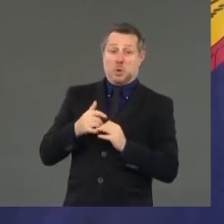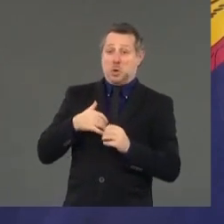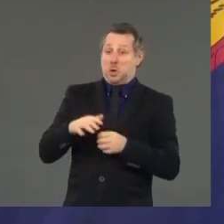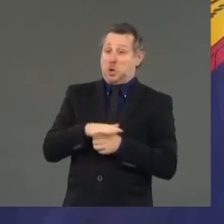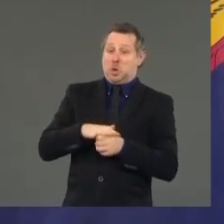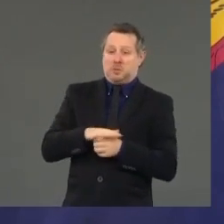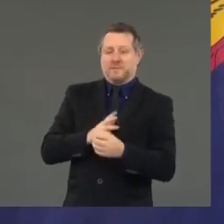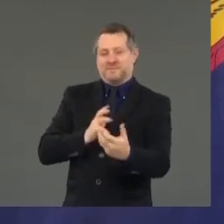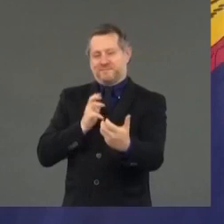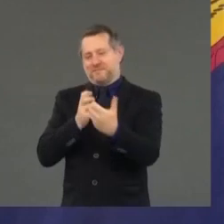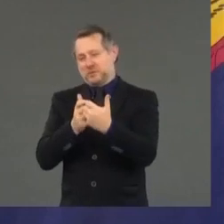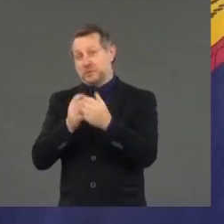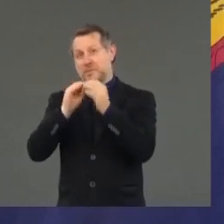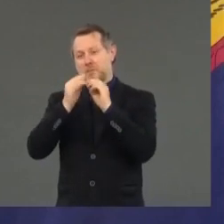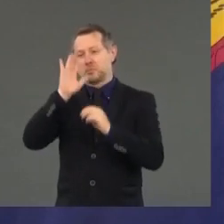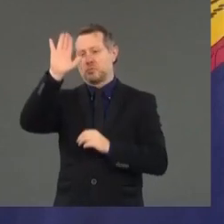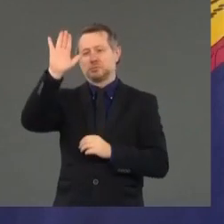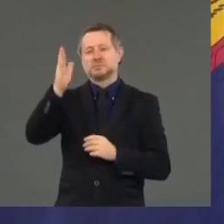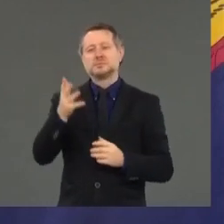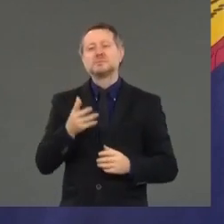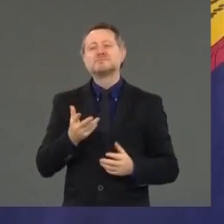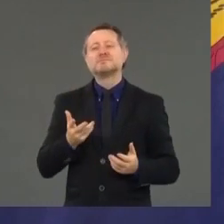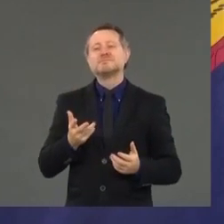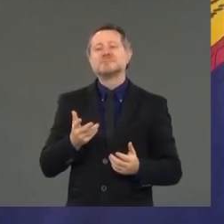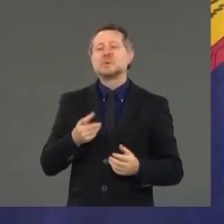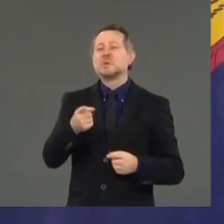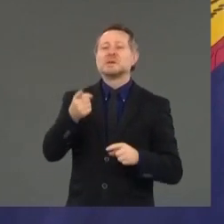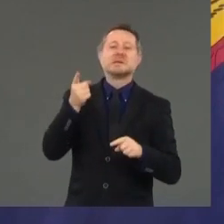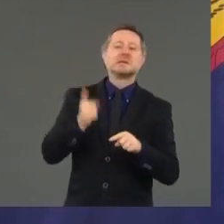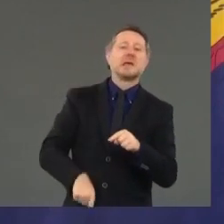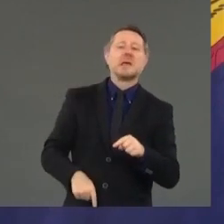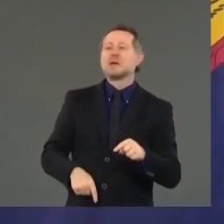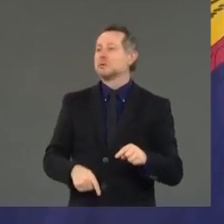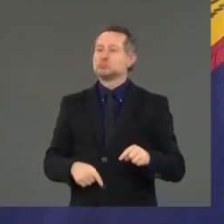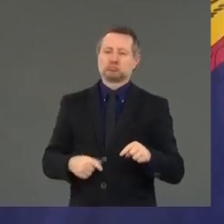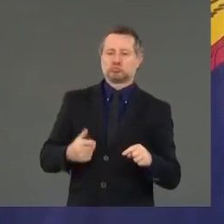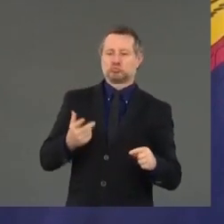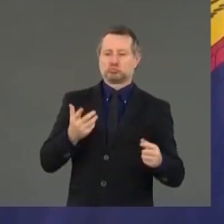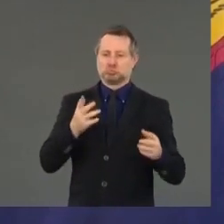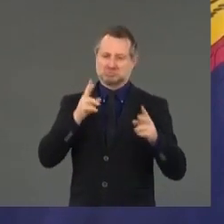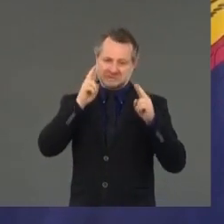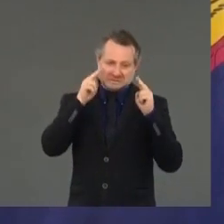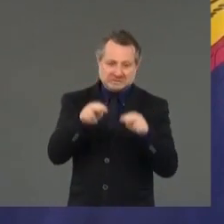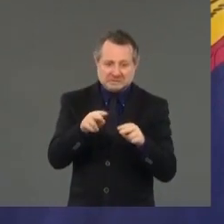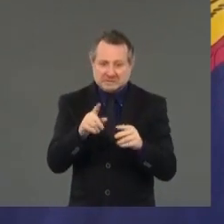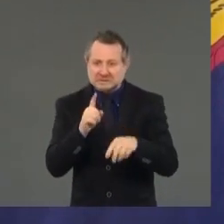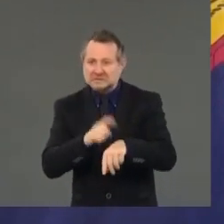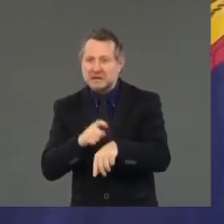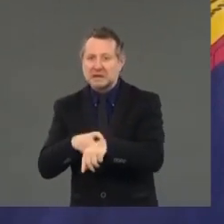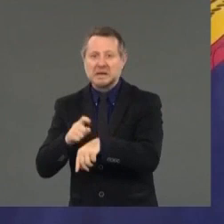SAME METRICS ALL ACROSS THE STATE IT'S JUST HOW THAT LOCALITY FITS WITH THOSE METRICS.